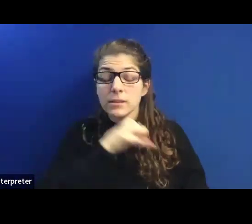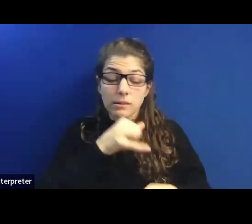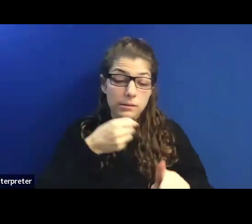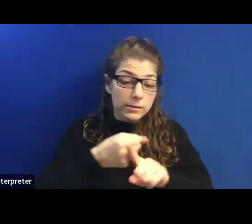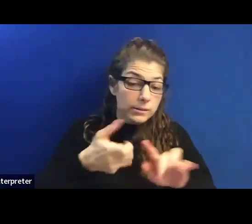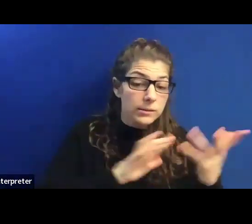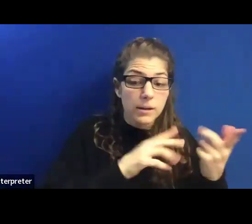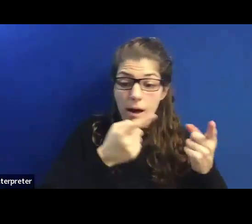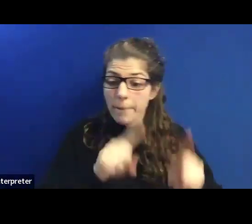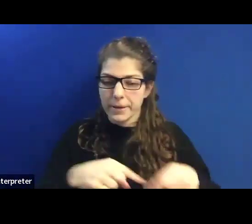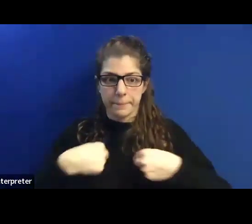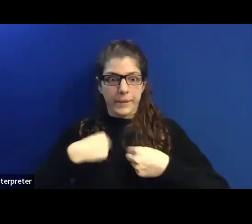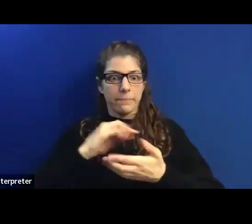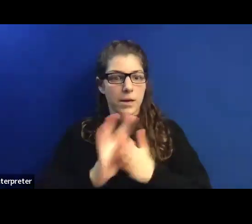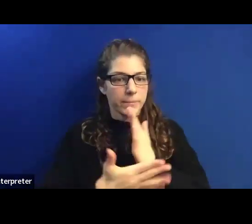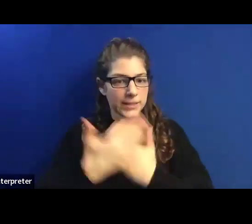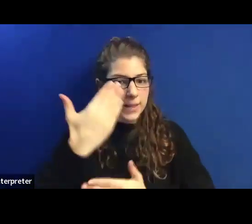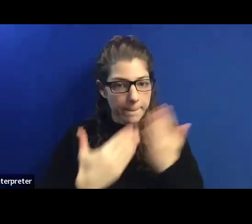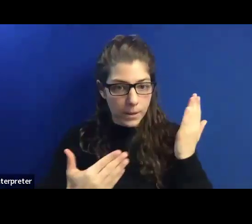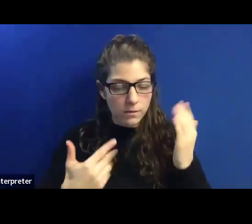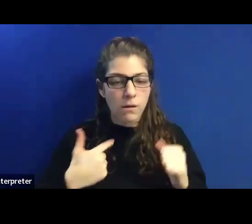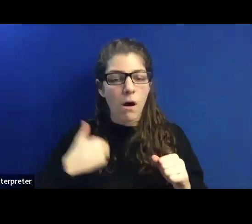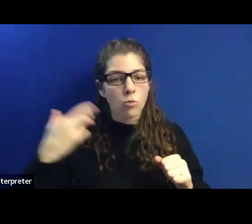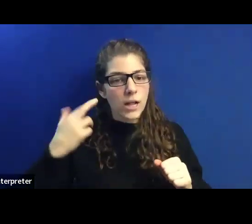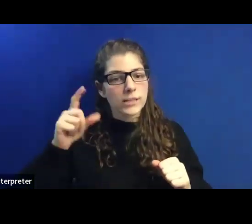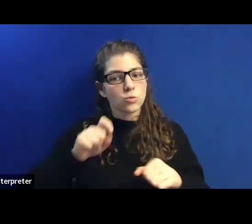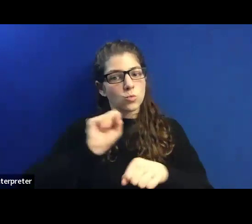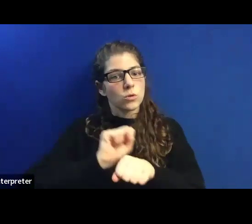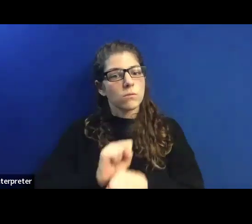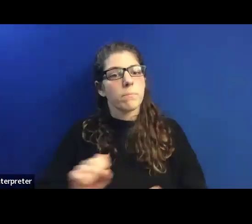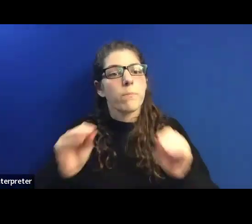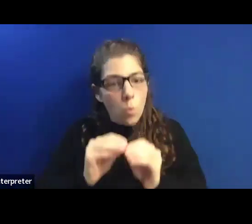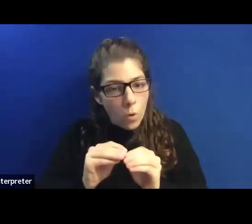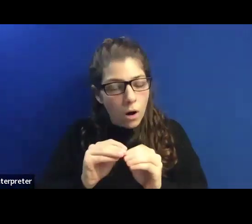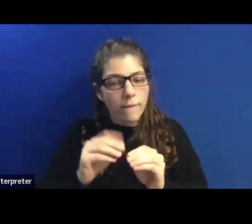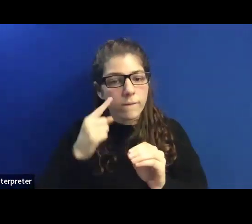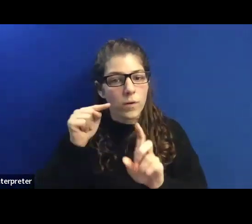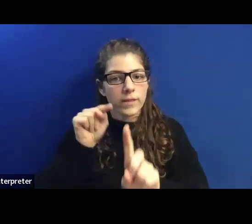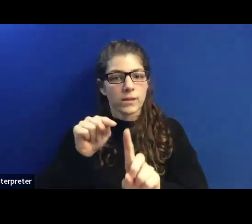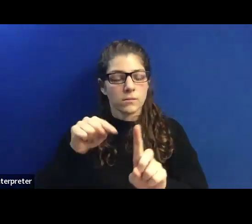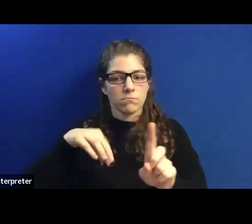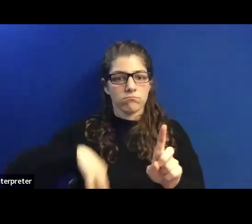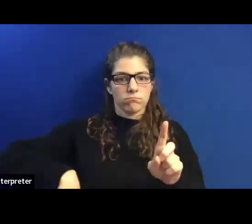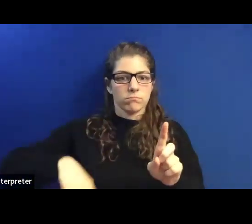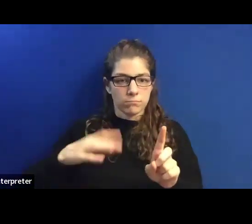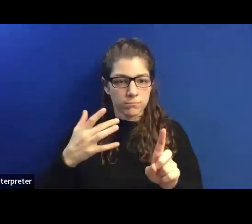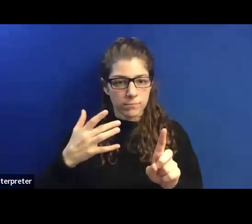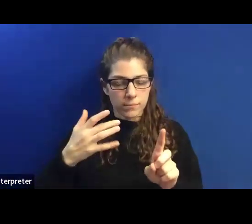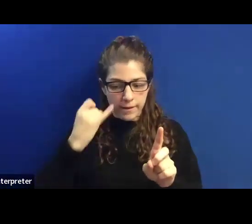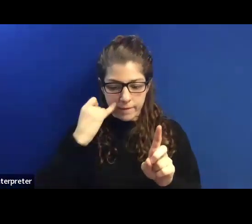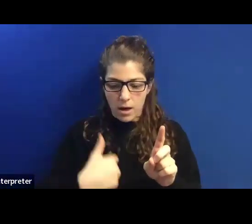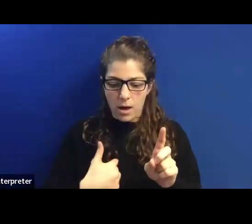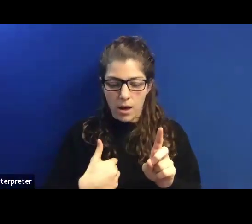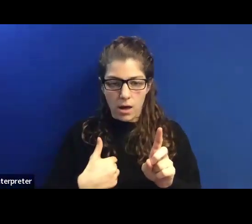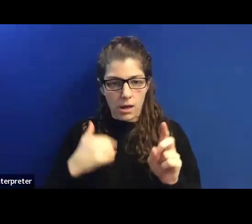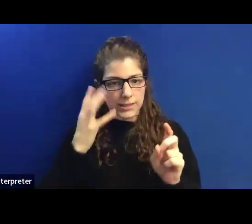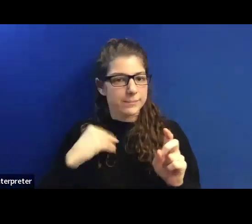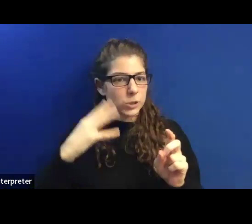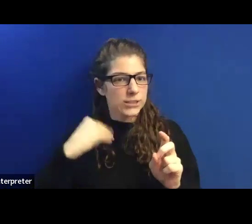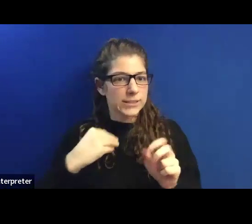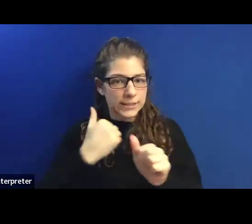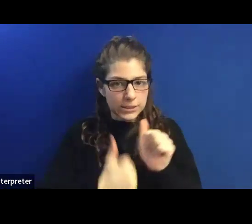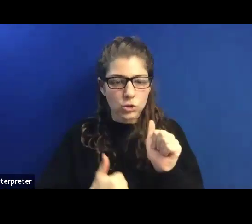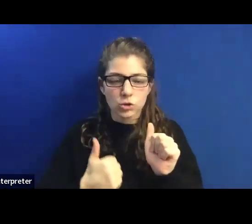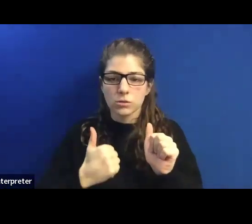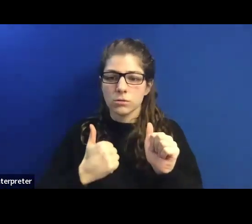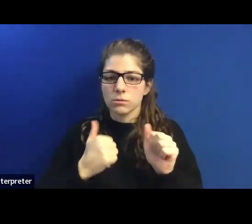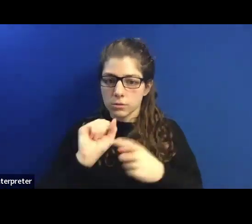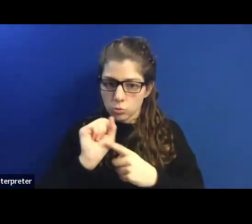I feel like I need to work more for the disadvantaged as if I experienced each of these situations myself.